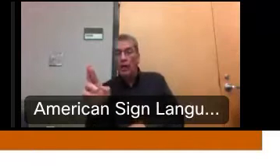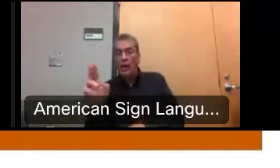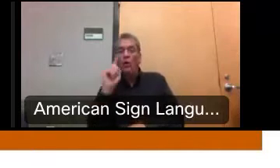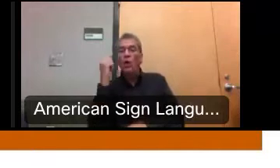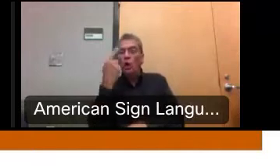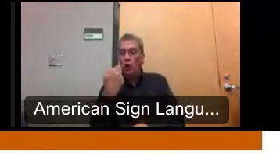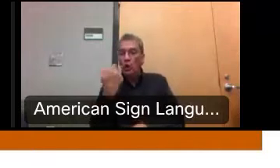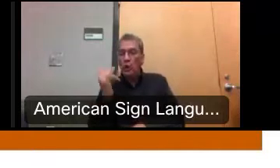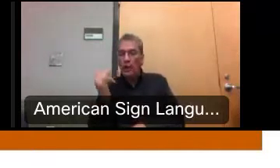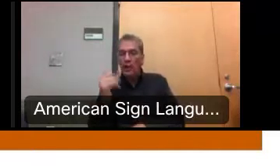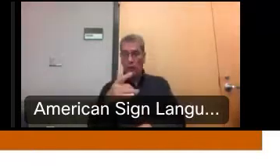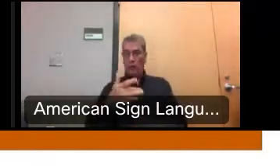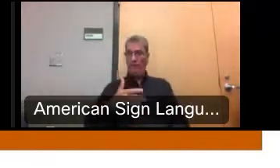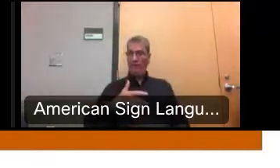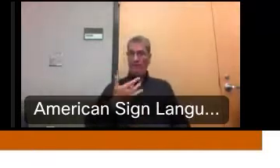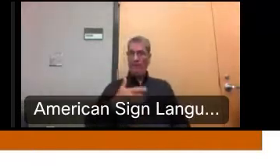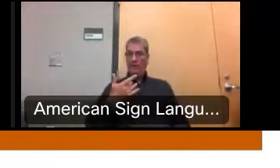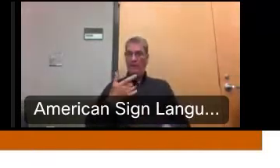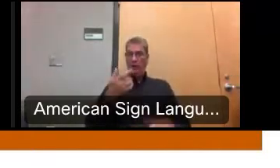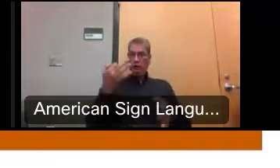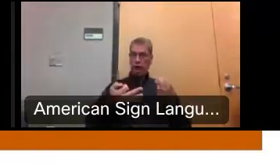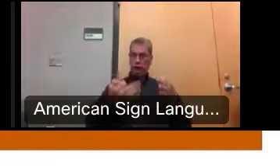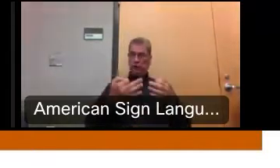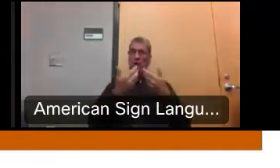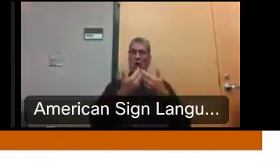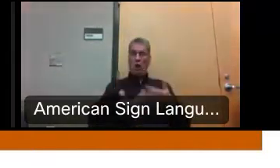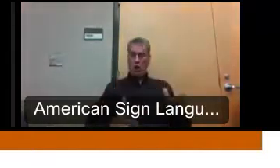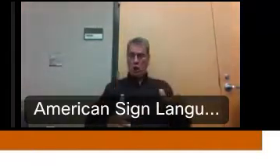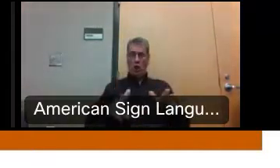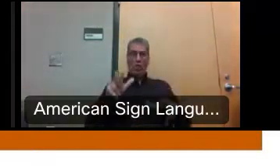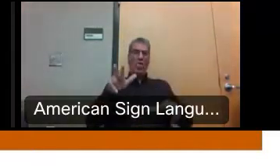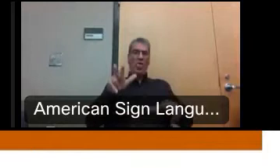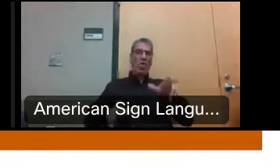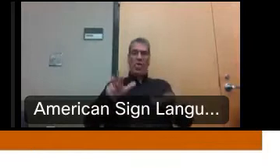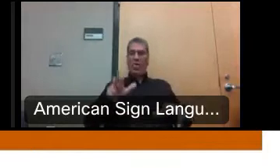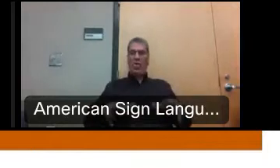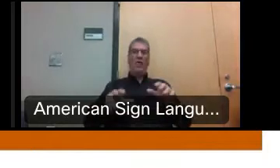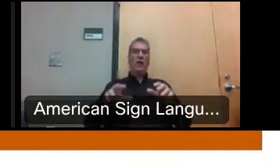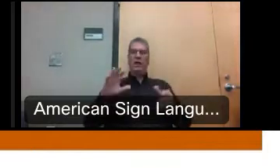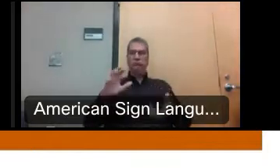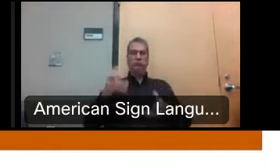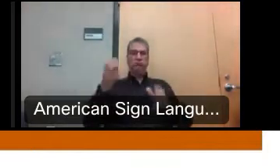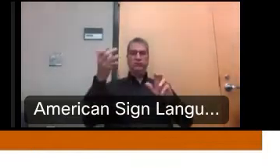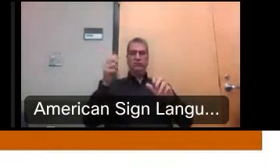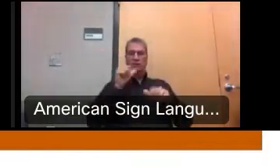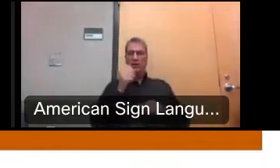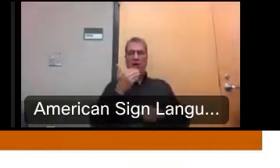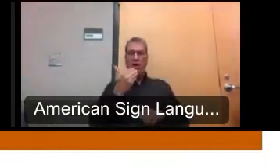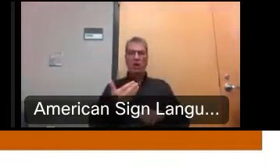And so, if you're feeling it, your judgement and self control are lost, motor skills are impaired and balance may be compromised what it looks like in the real world. Dan's like